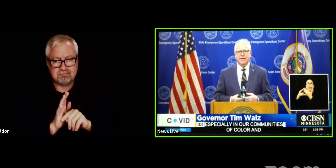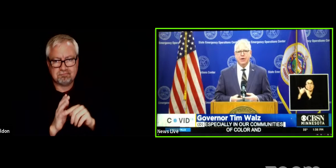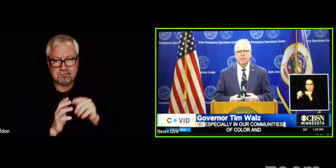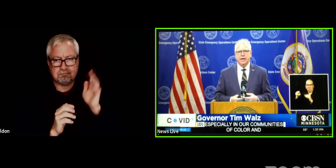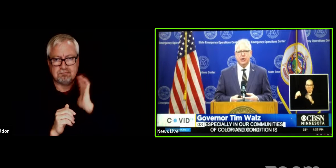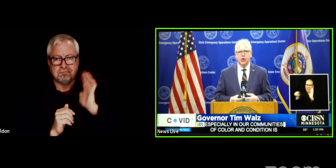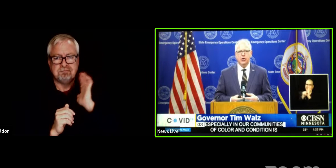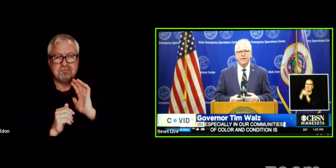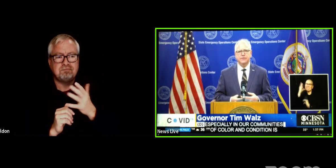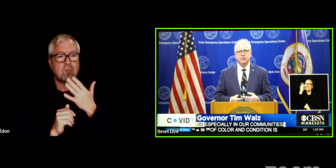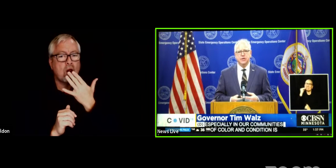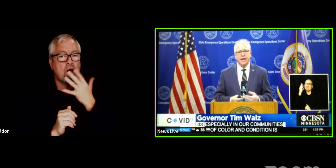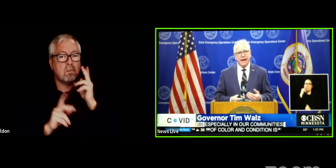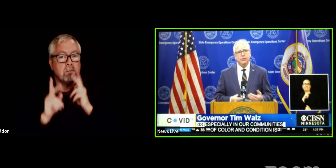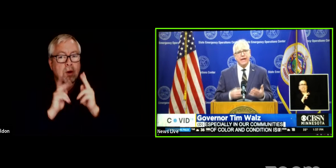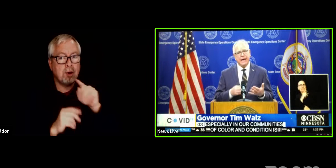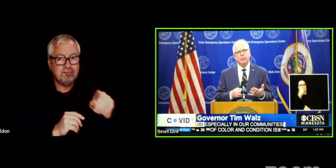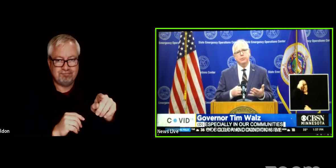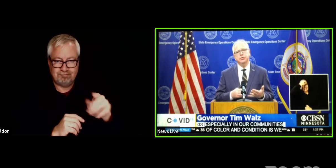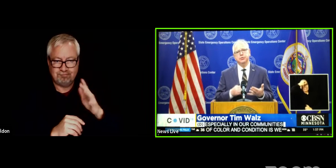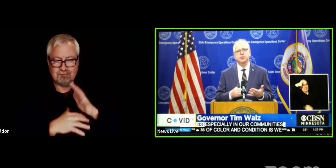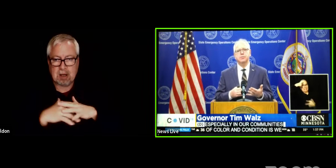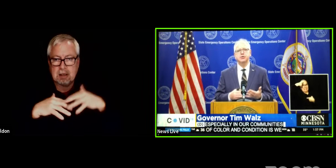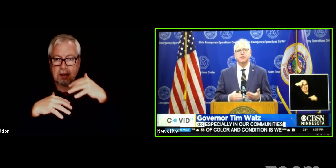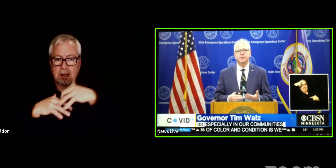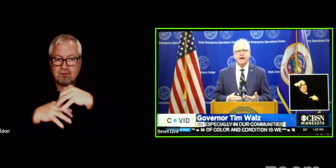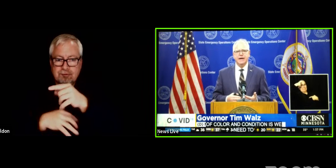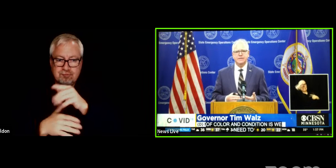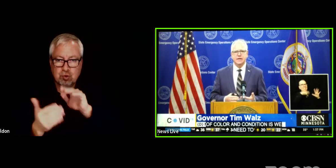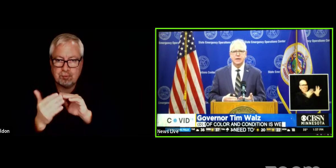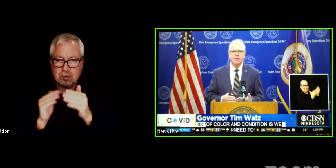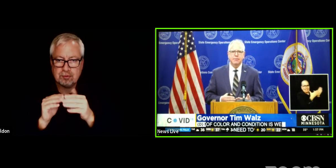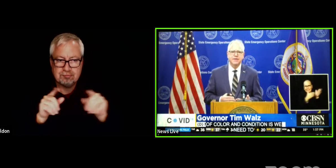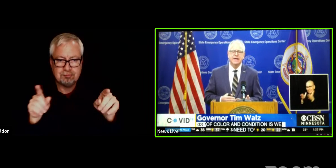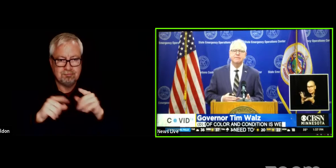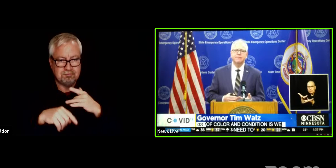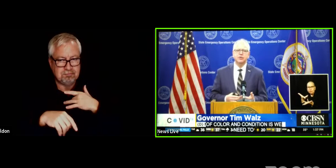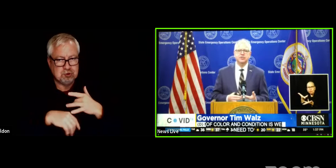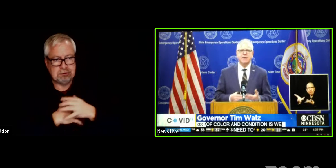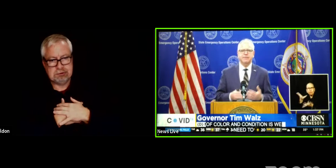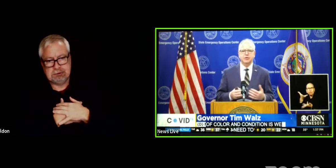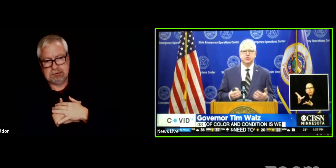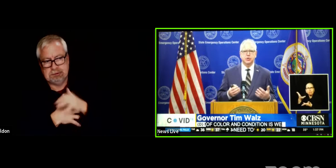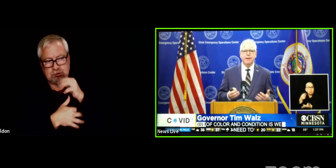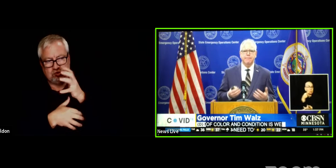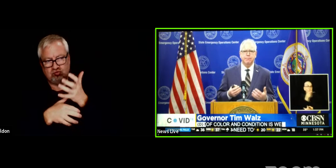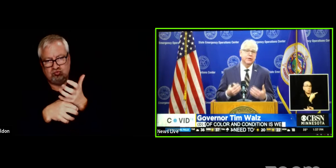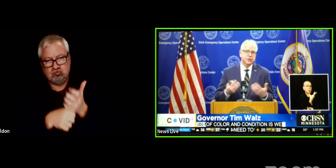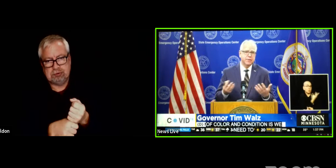LIKE THEY'RE BEING HEARD AND NOT ONLY THAT THERE'S EQUITABLE DISTRIBUTION OF THE VACCINE BUT THEY CAN BE ASSURED BY LEADERSHIP